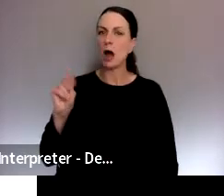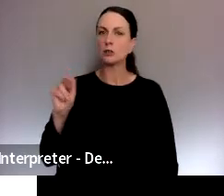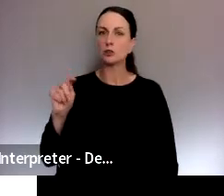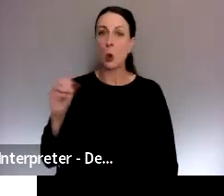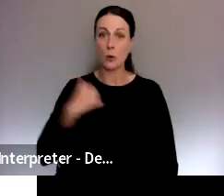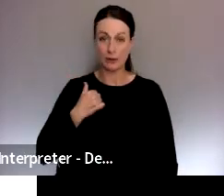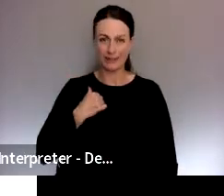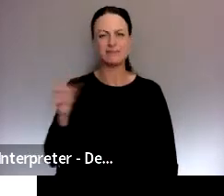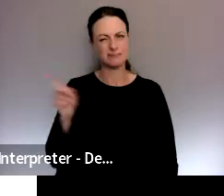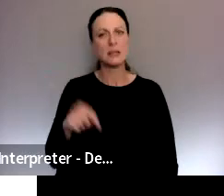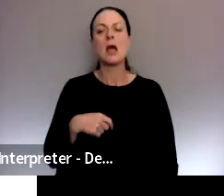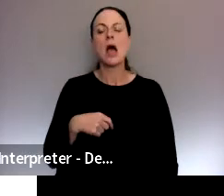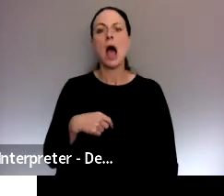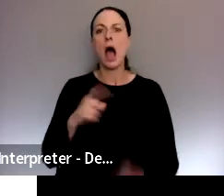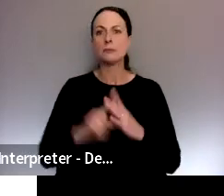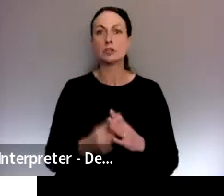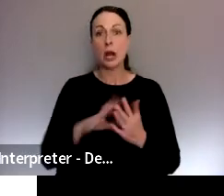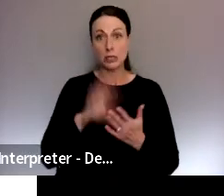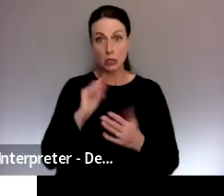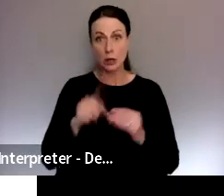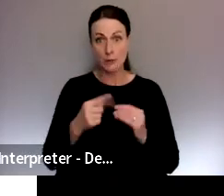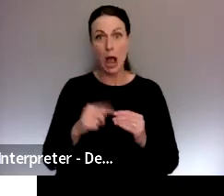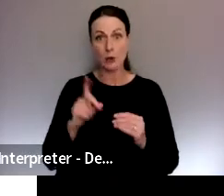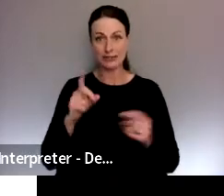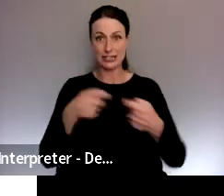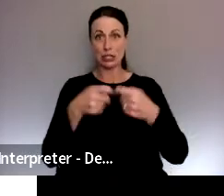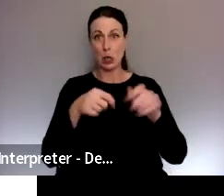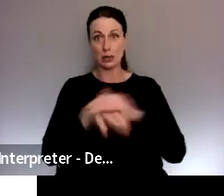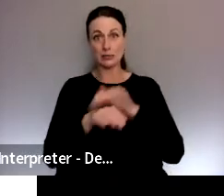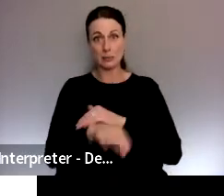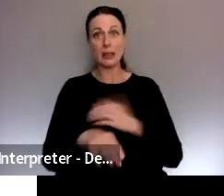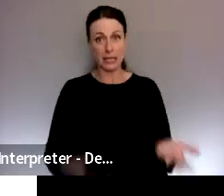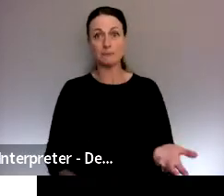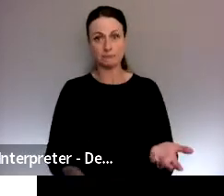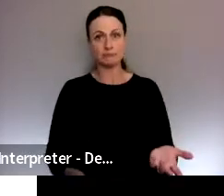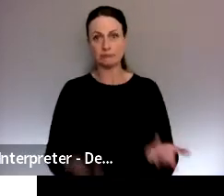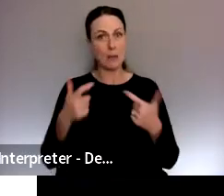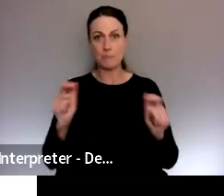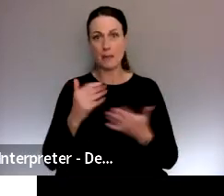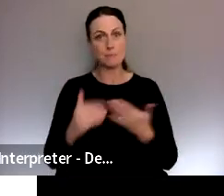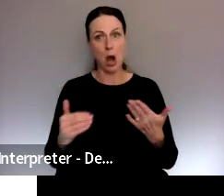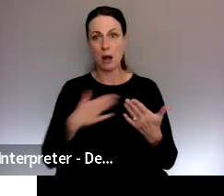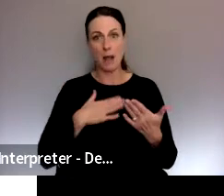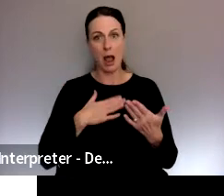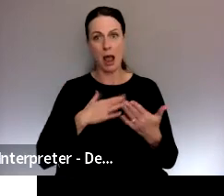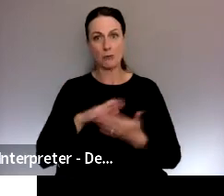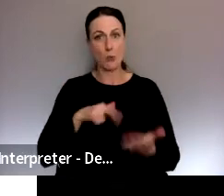and I am starting to learn about digital accessibility. I think that's a big part of my role